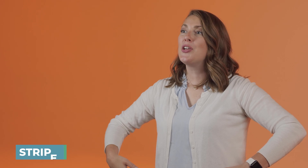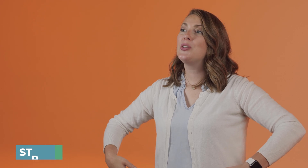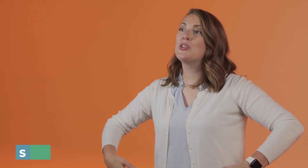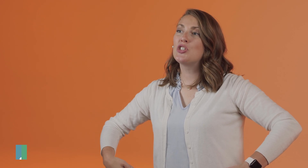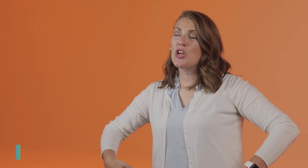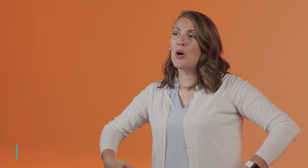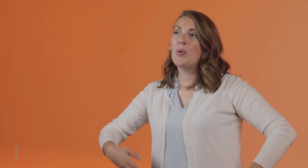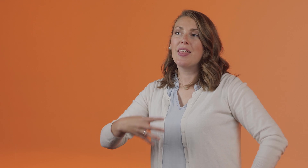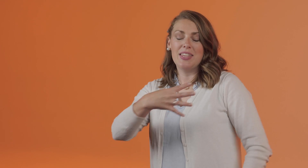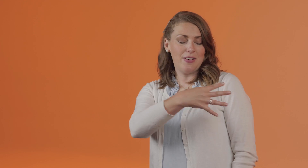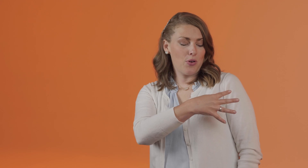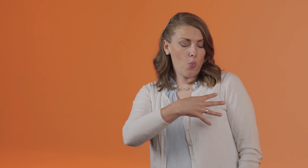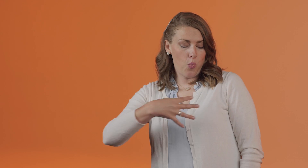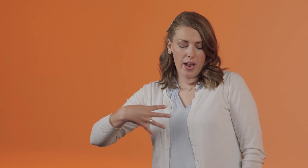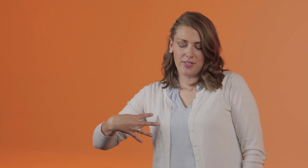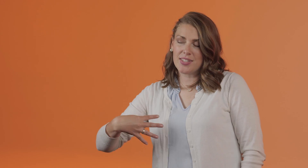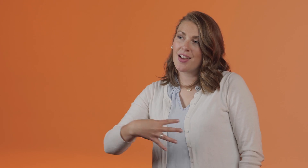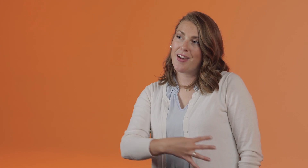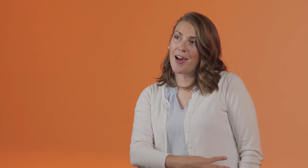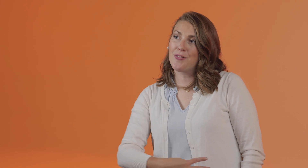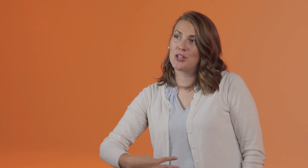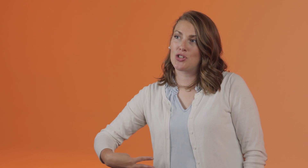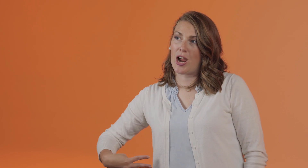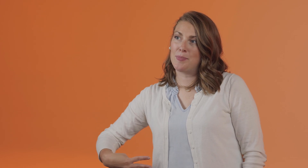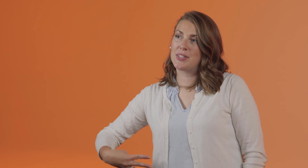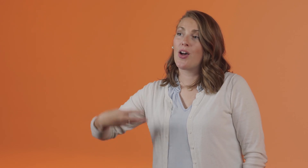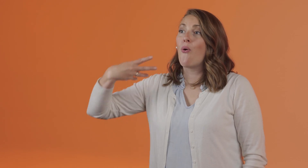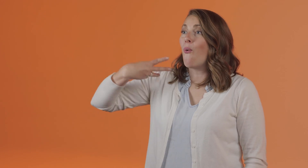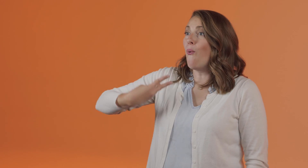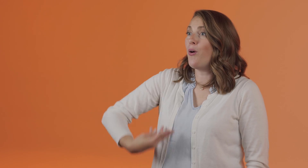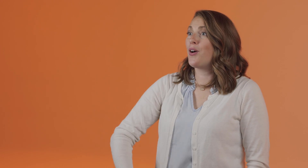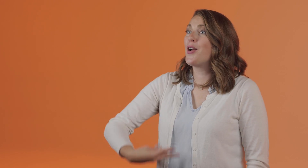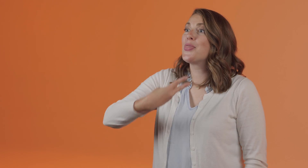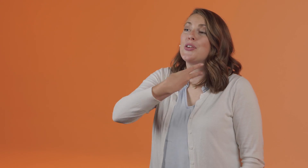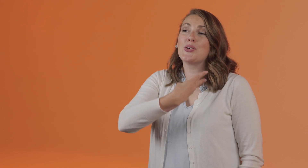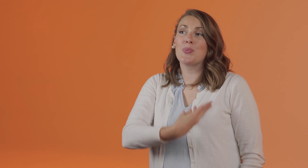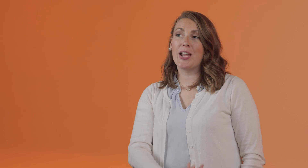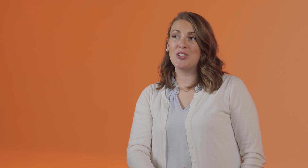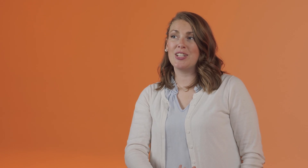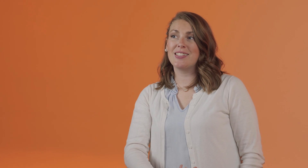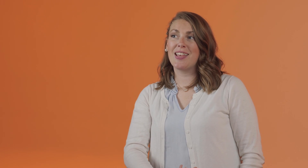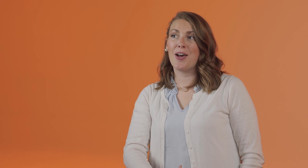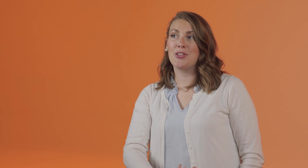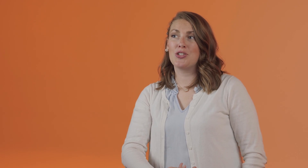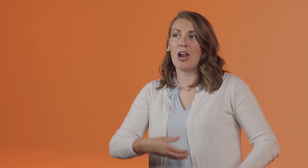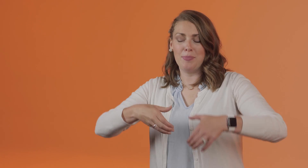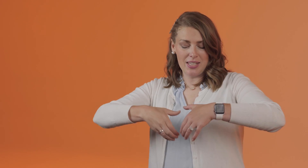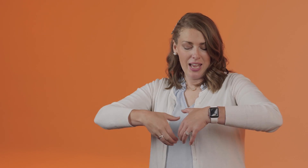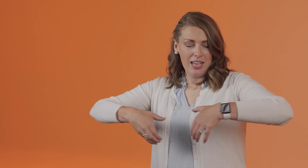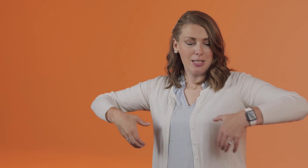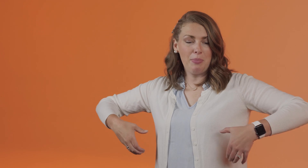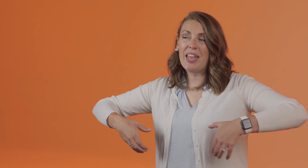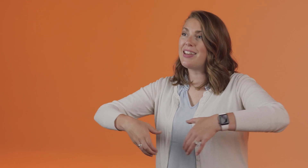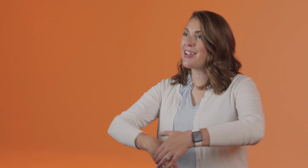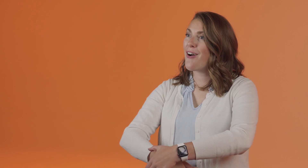you can show the different widths of the stripes or the directions of the stripes depending